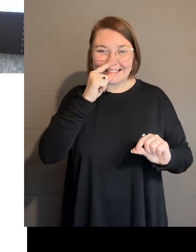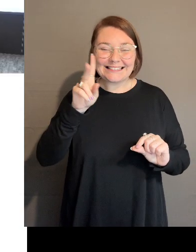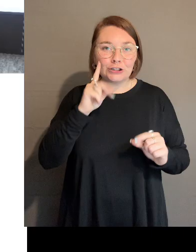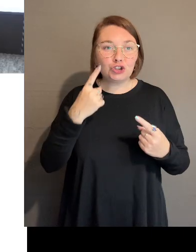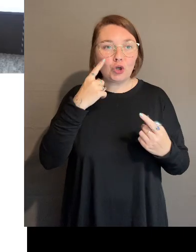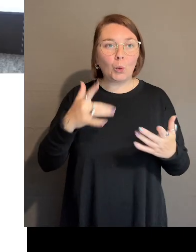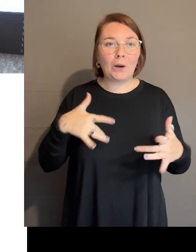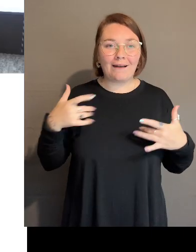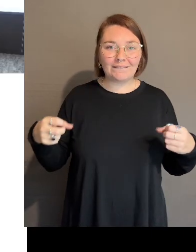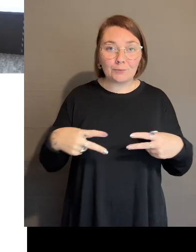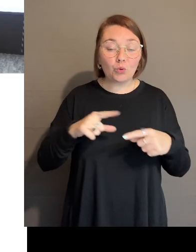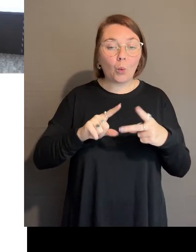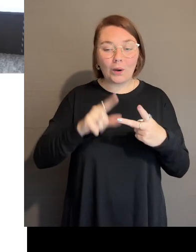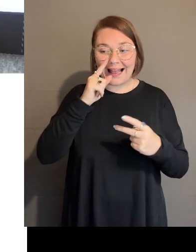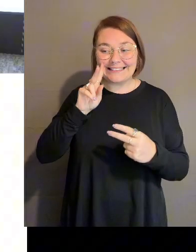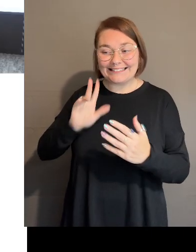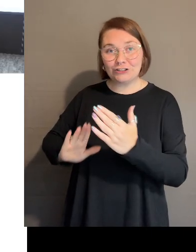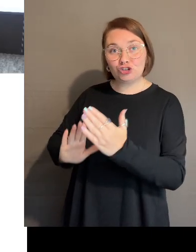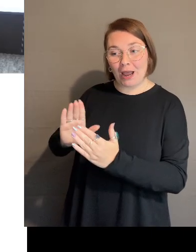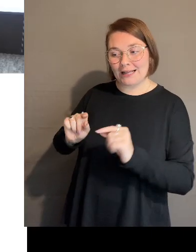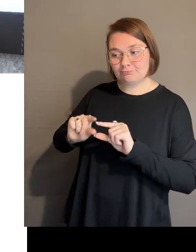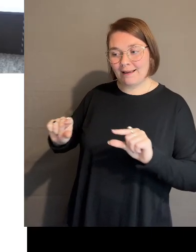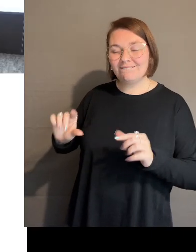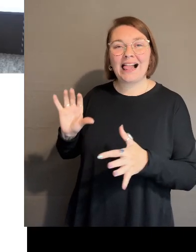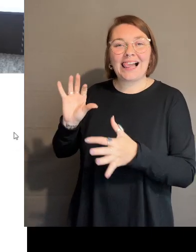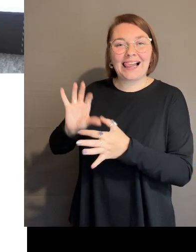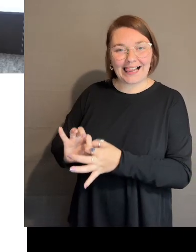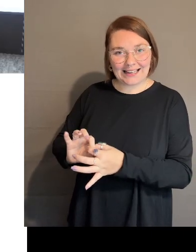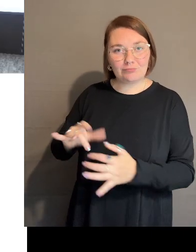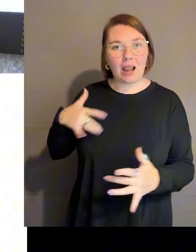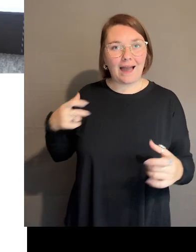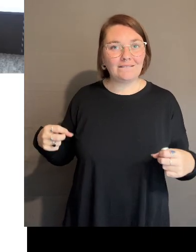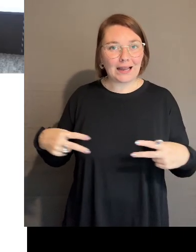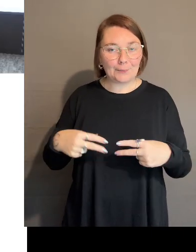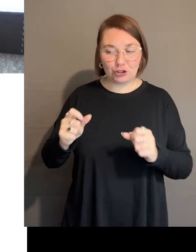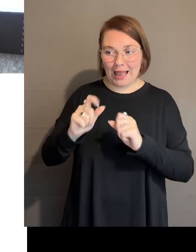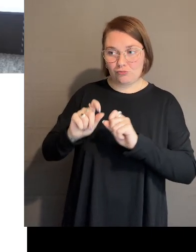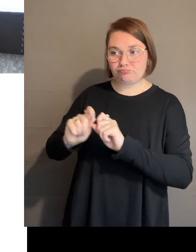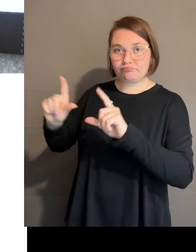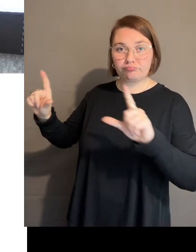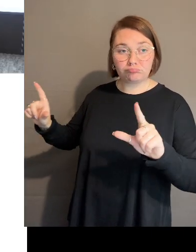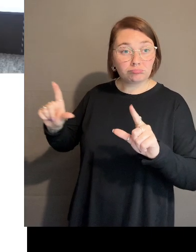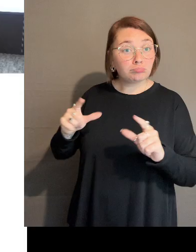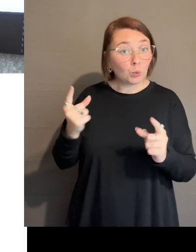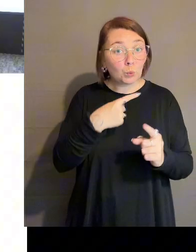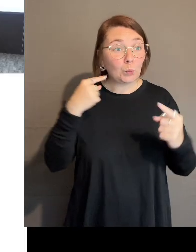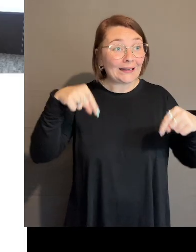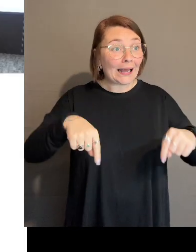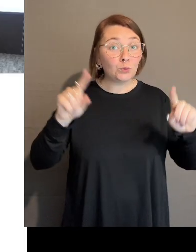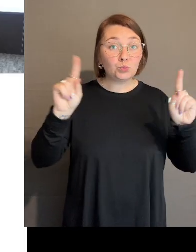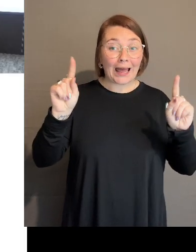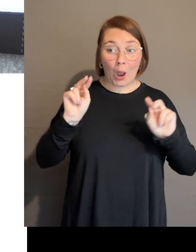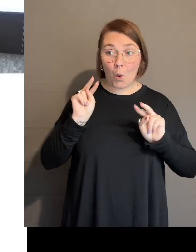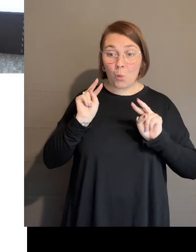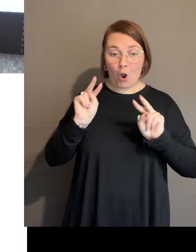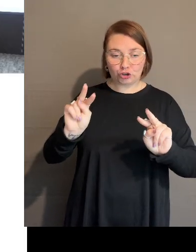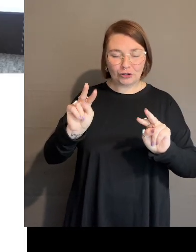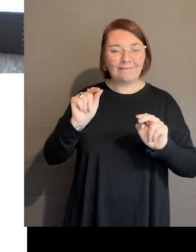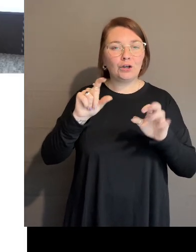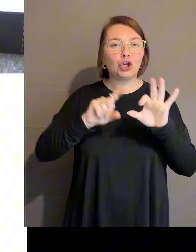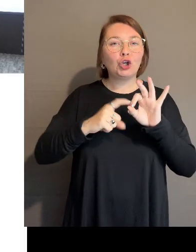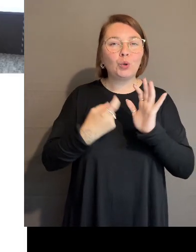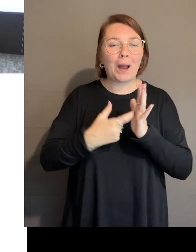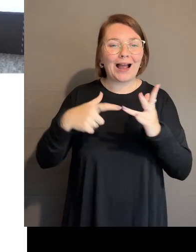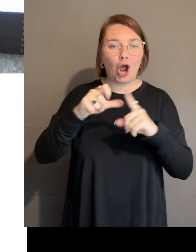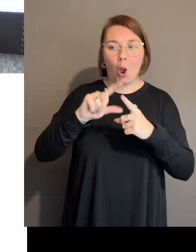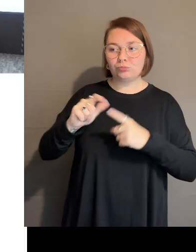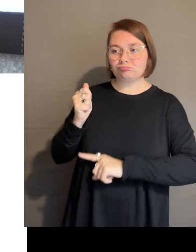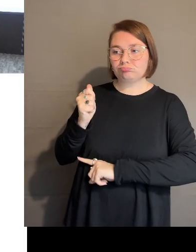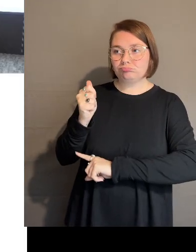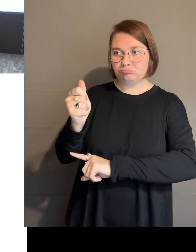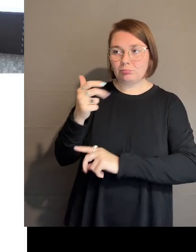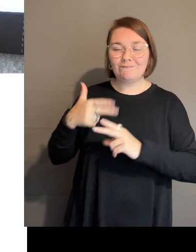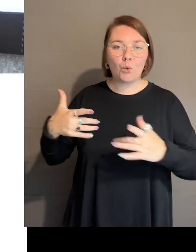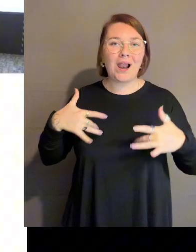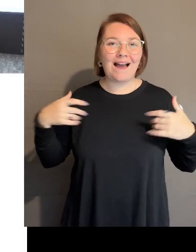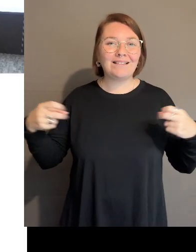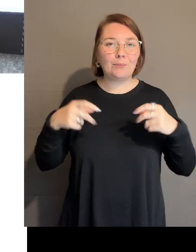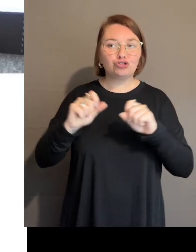Alternatively, please check the chat function for the link for live captions in a separate window. For those with us today, there's a QR code for live captioning.